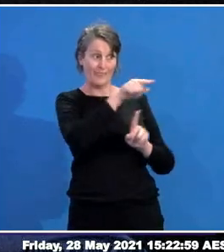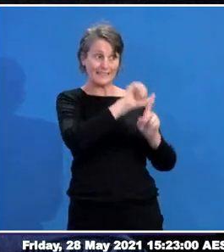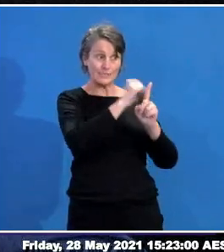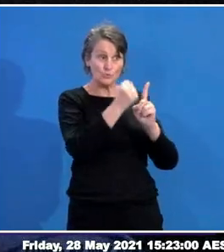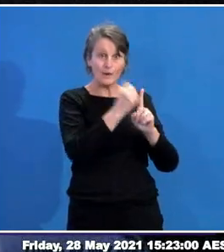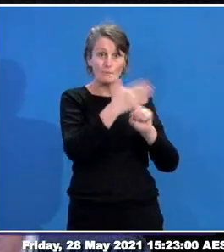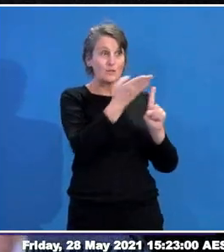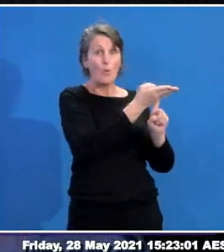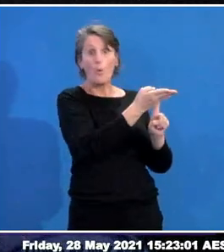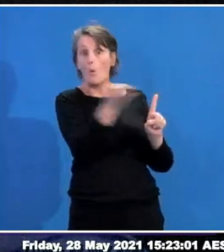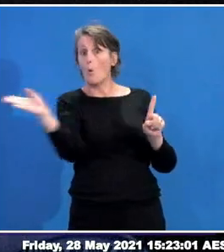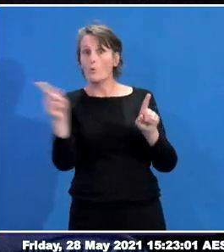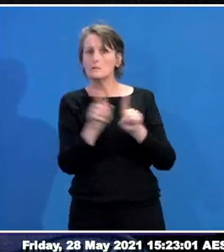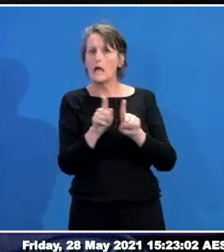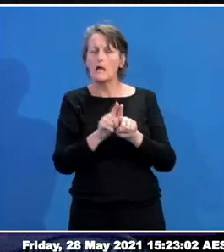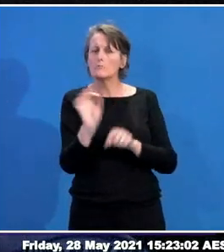has a generally broader application.